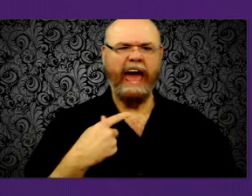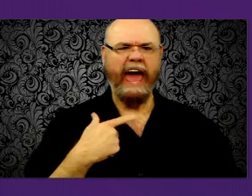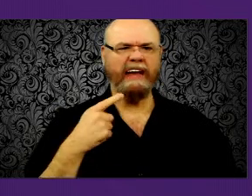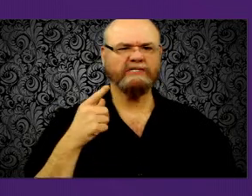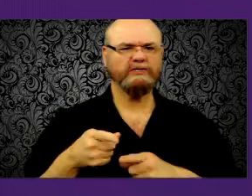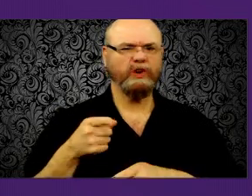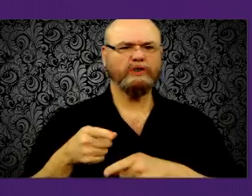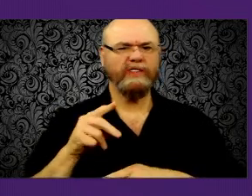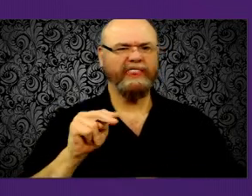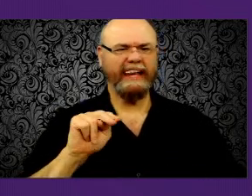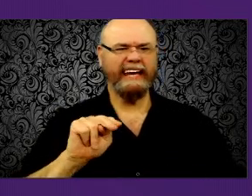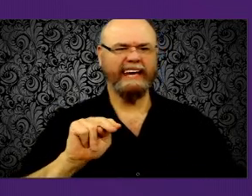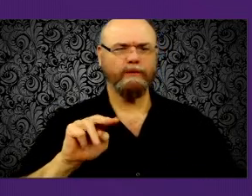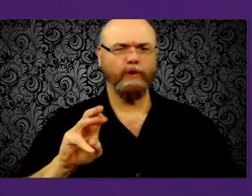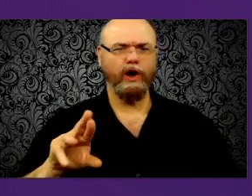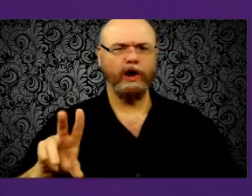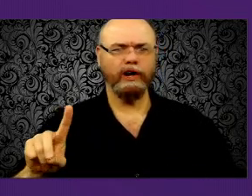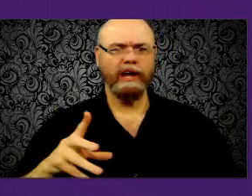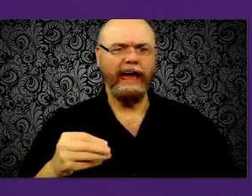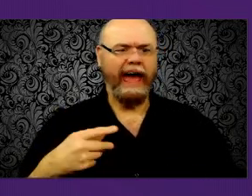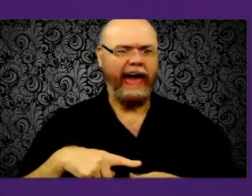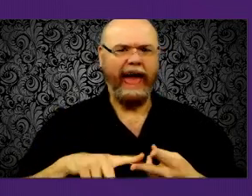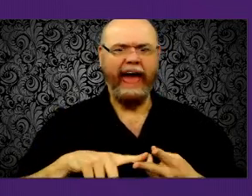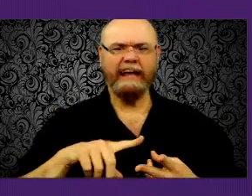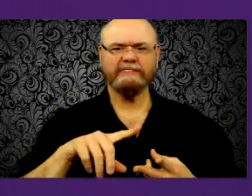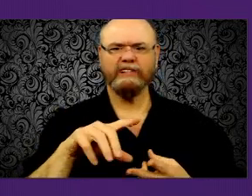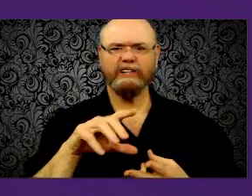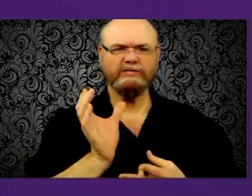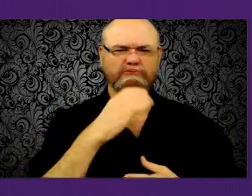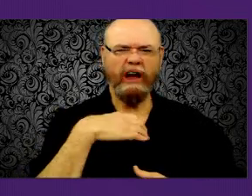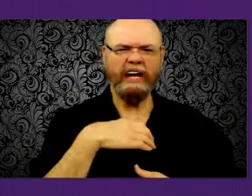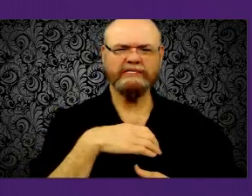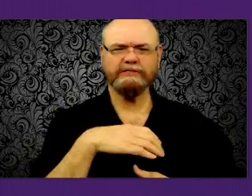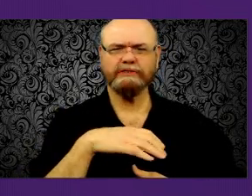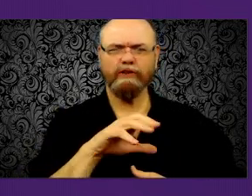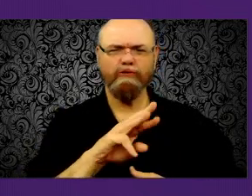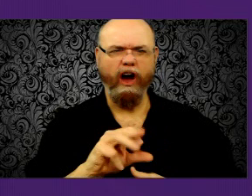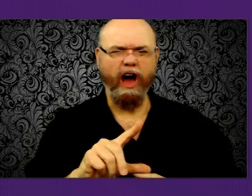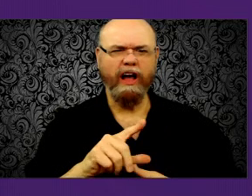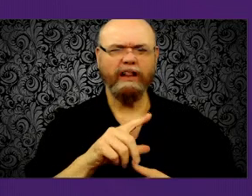crawl and strange. They identified imagery. There was tactile imagery